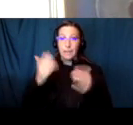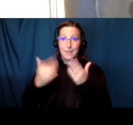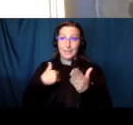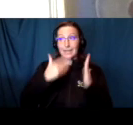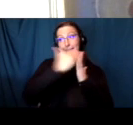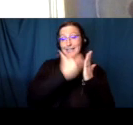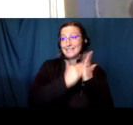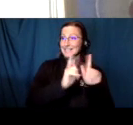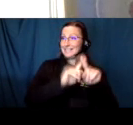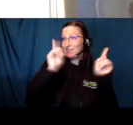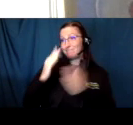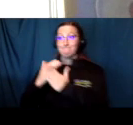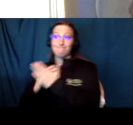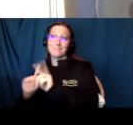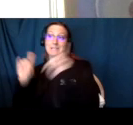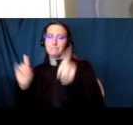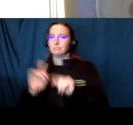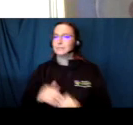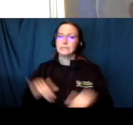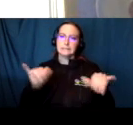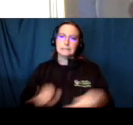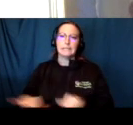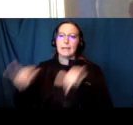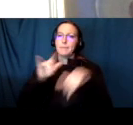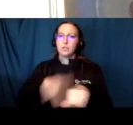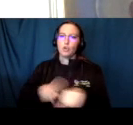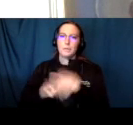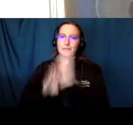it's all the same normal developmental sequence of skills